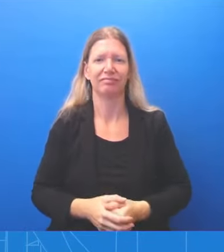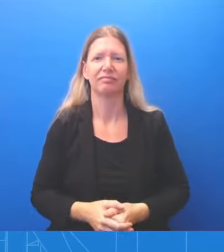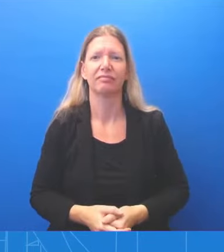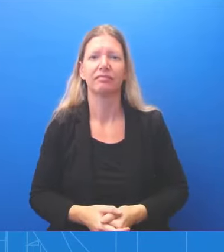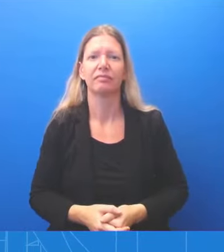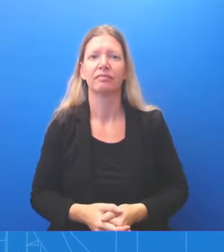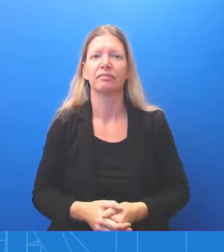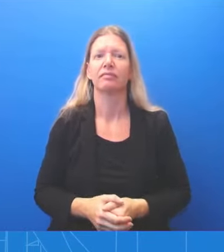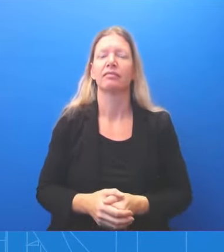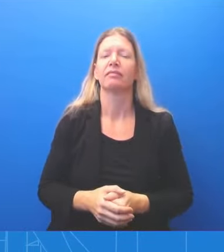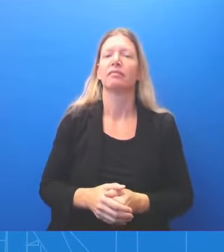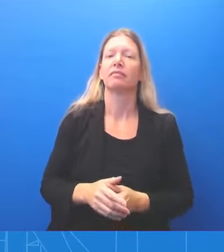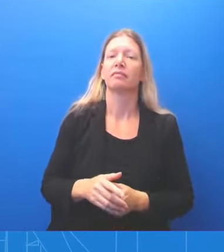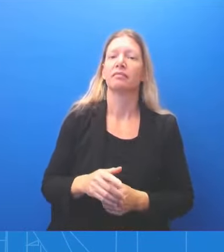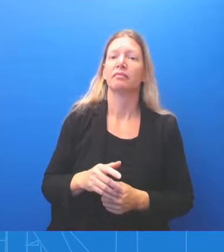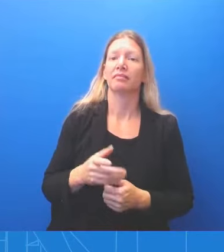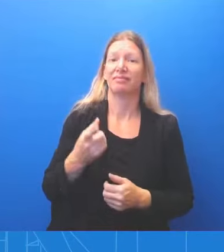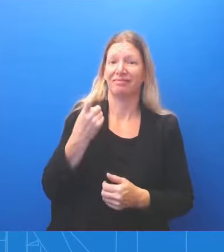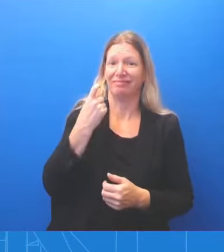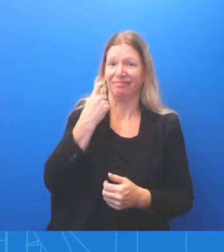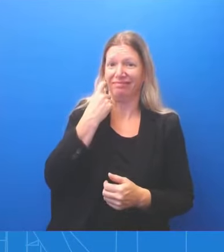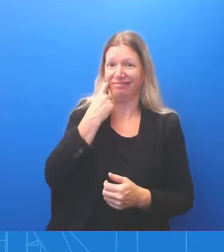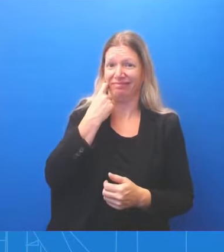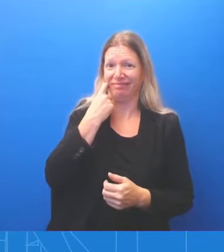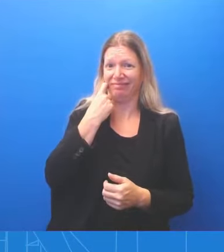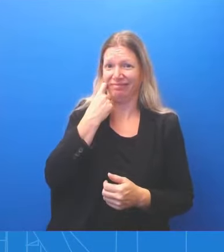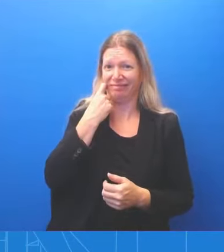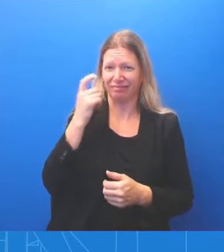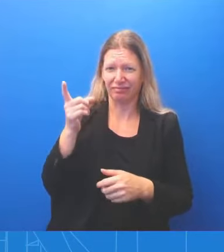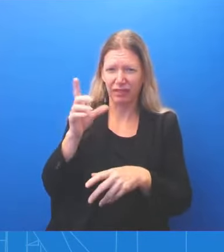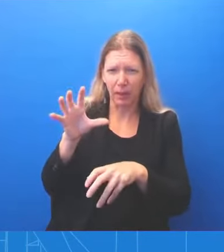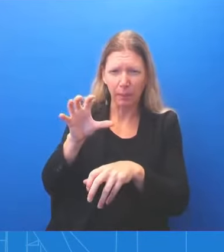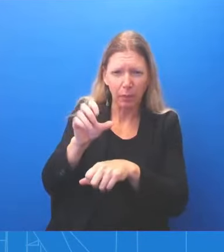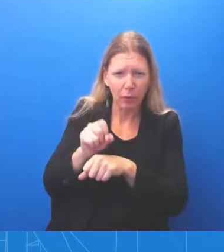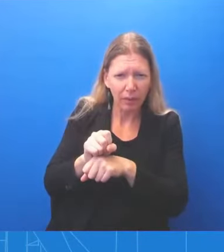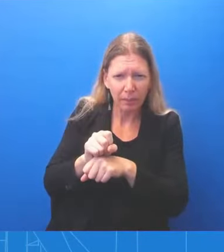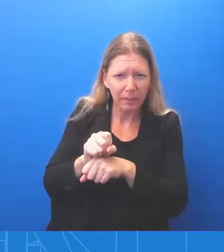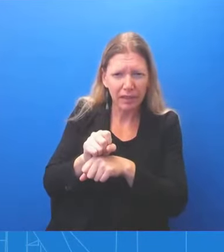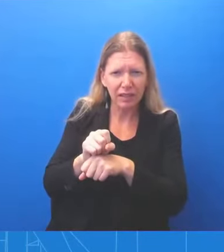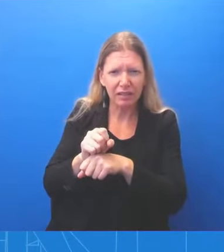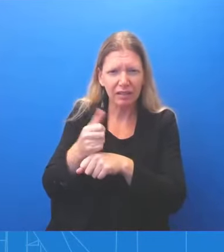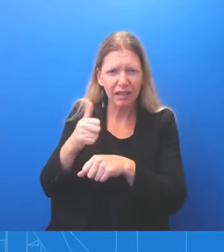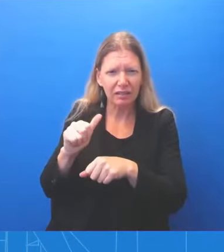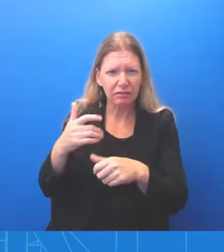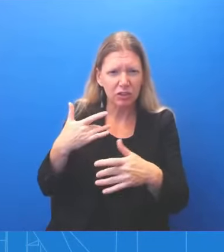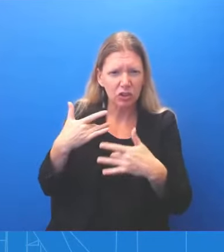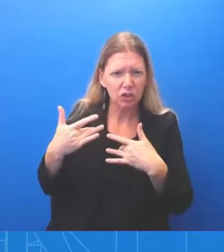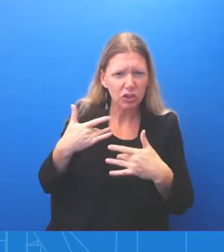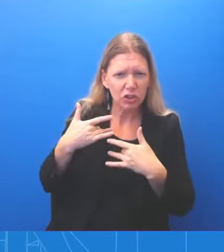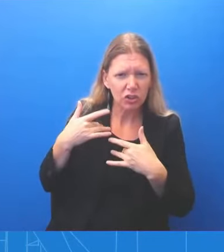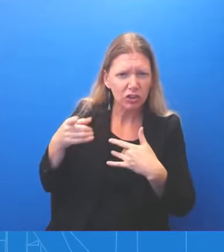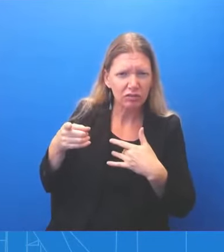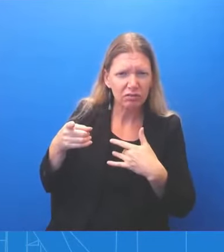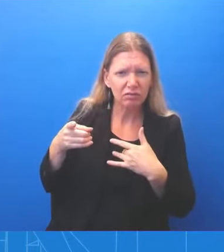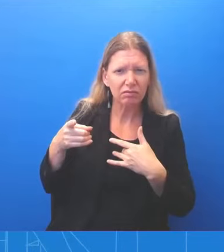Did -- is there an appointment? Did he have a meeting about a health concern? Did -- Ms. Jean-Pierre: This is the first time I'm hearing of that. Clearly, I did not see that, so I can't -- I can't speak to that. I just don't know.